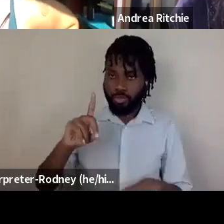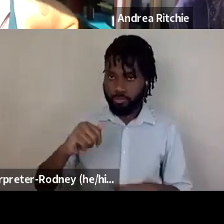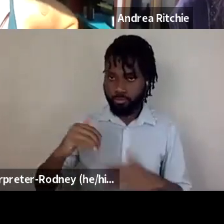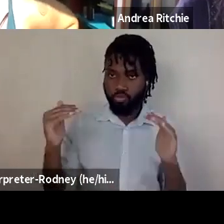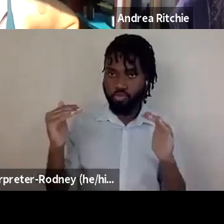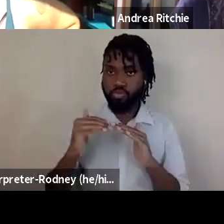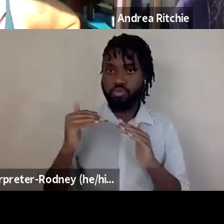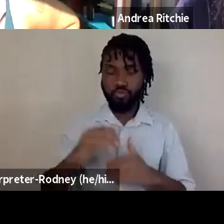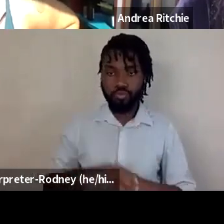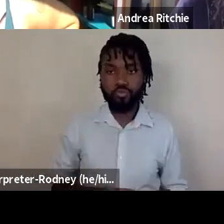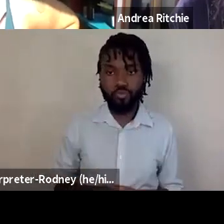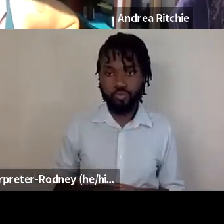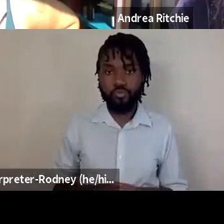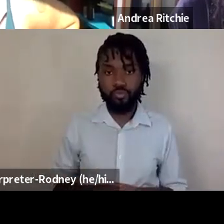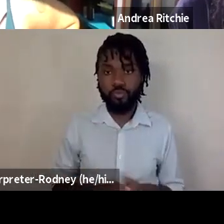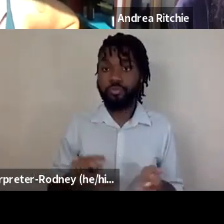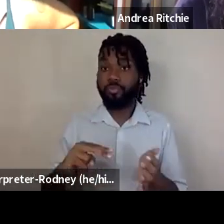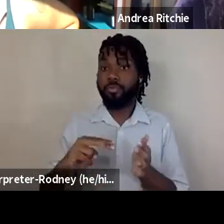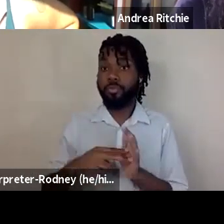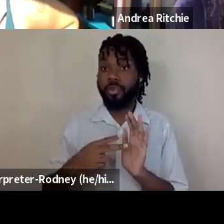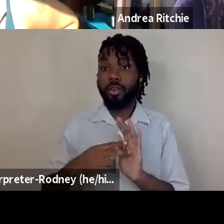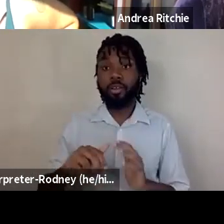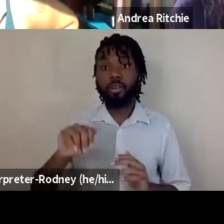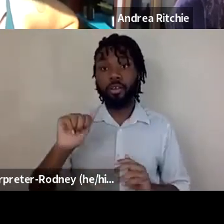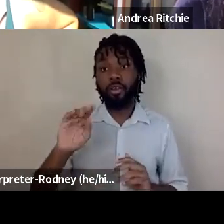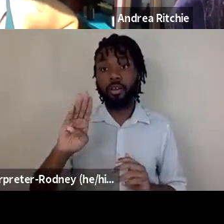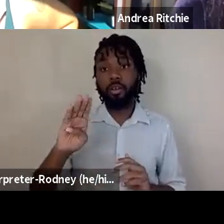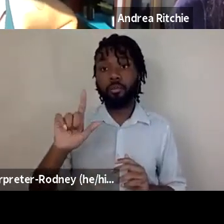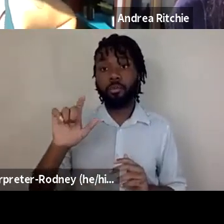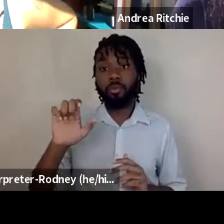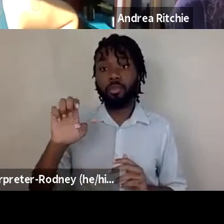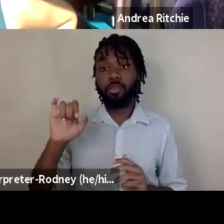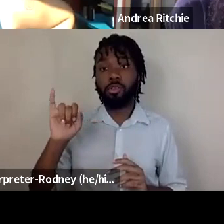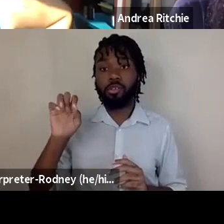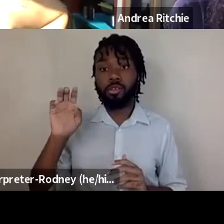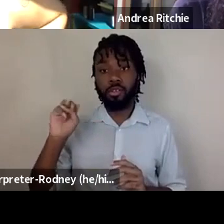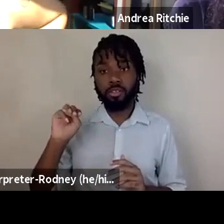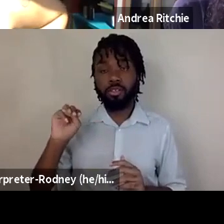that ableism, and it requires us to understand as TL